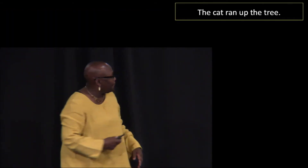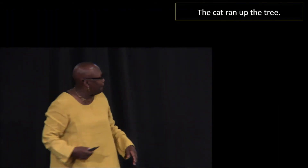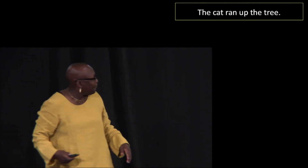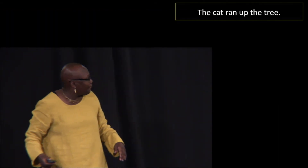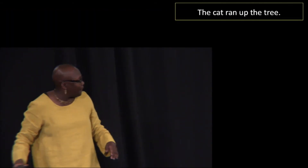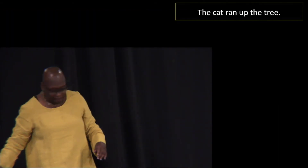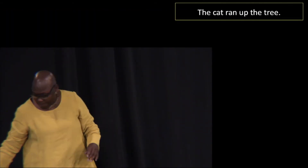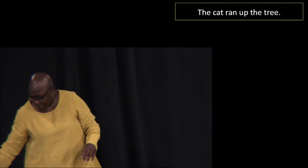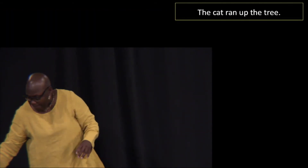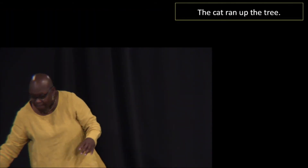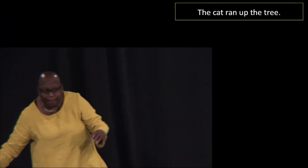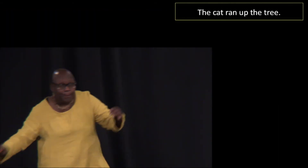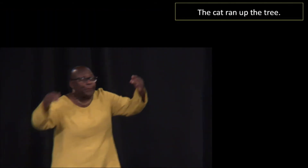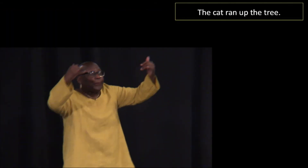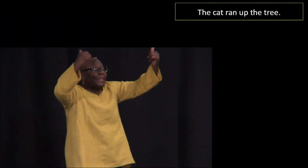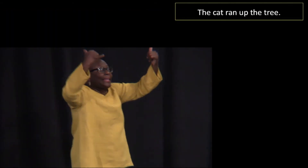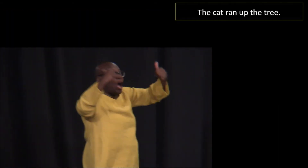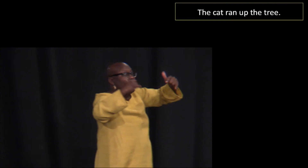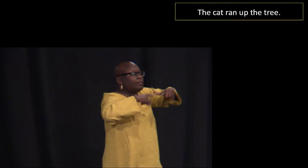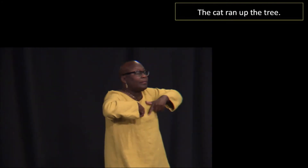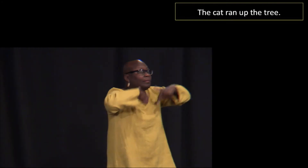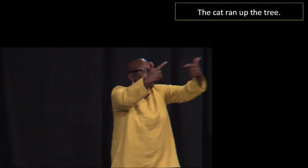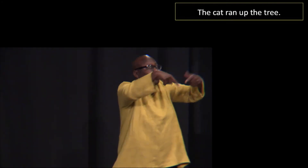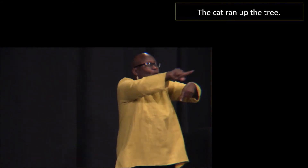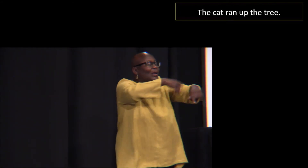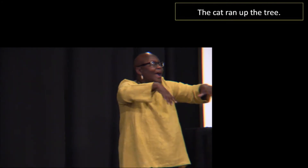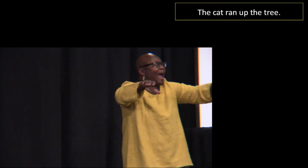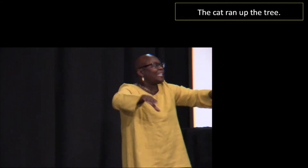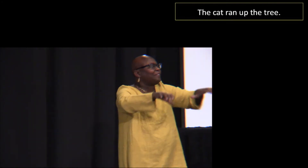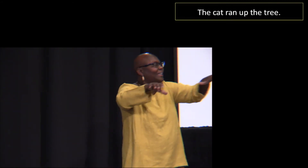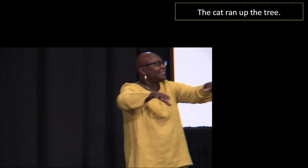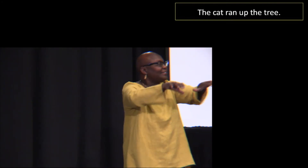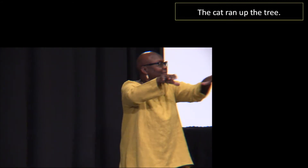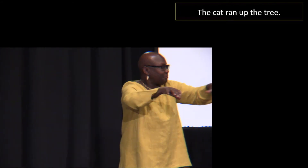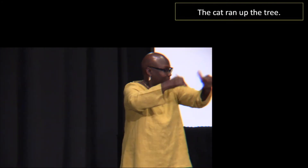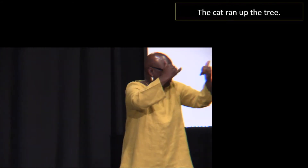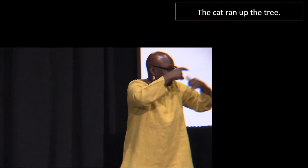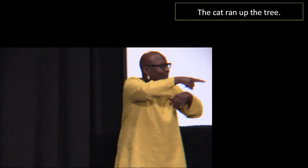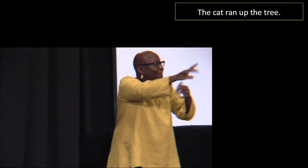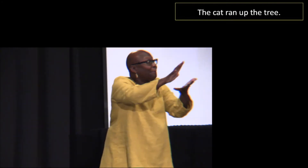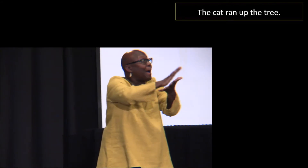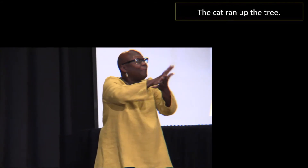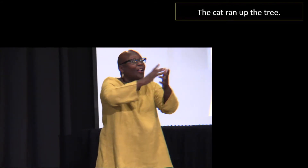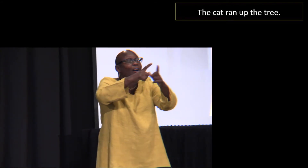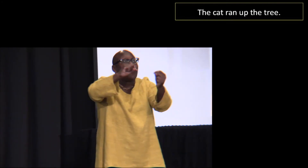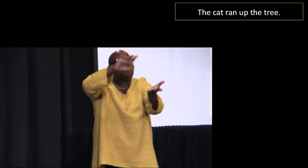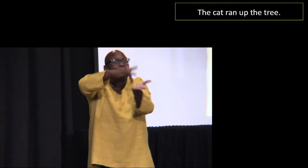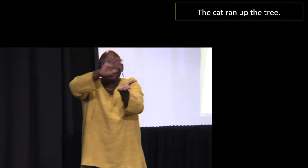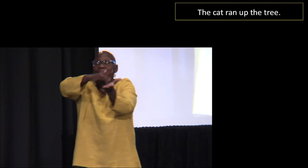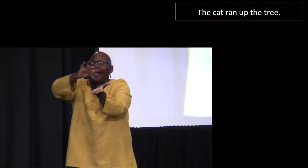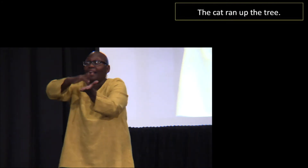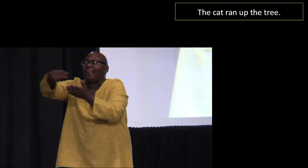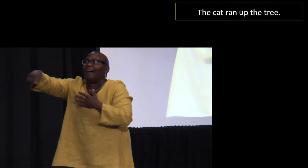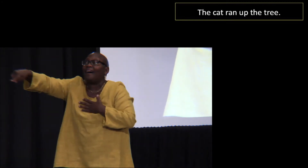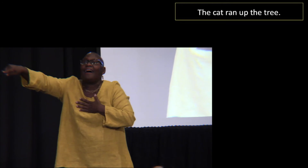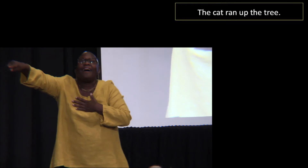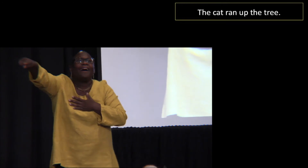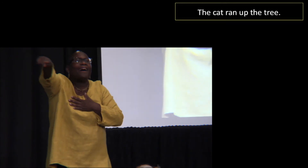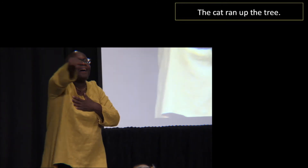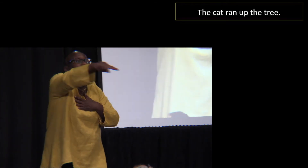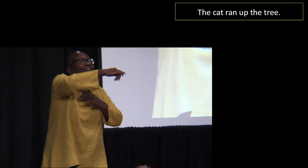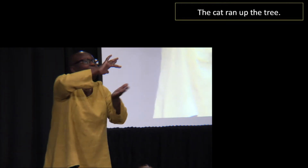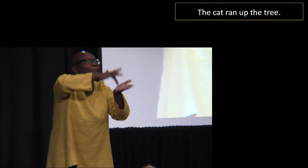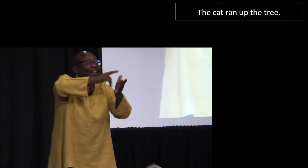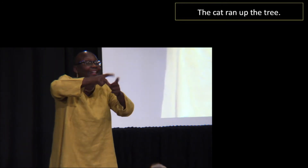75% mastery of the material so they are having to stretch just a bit for that last 25%.